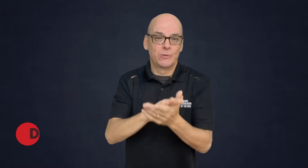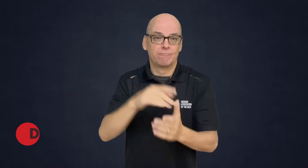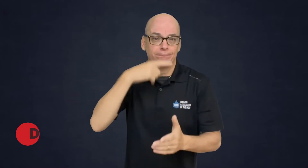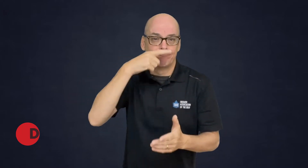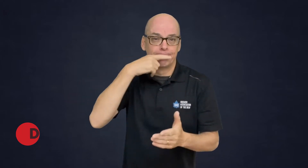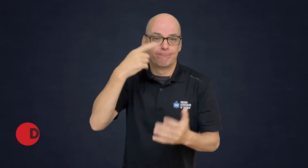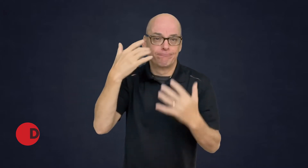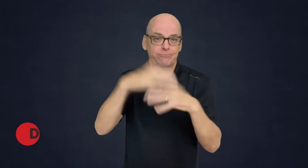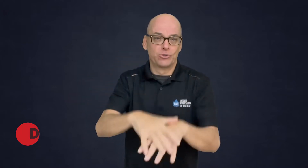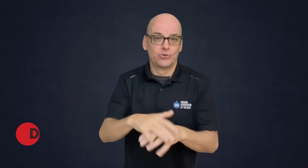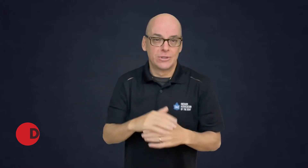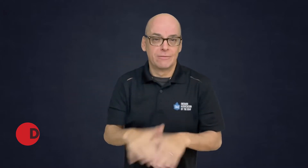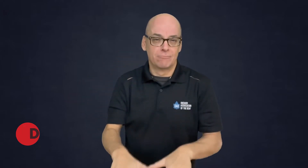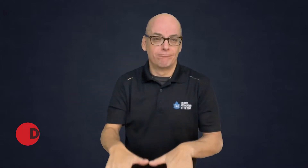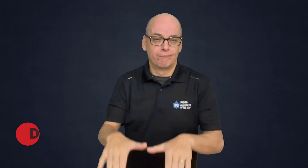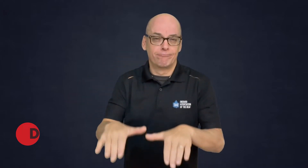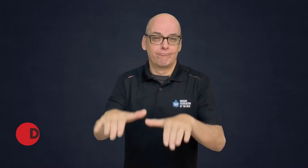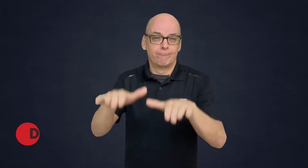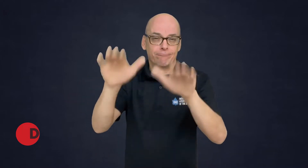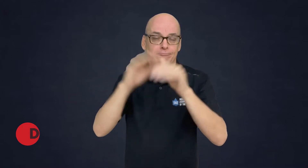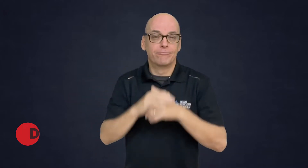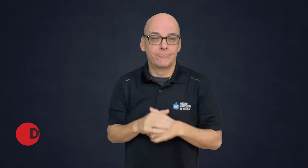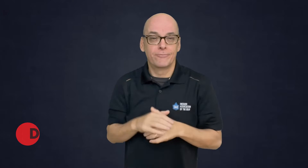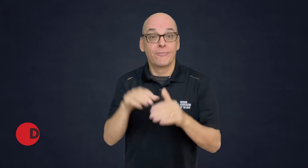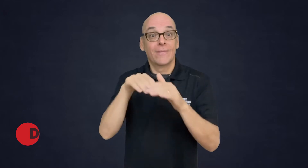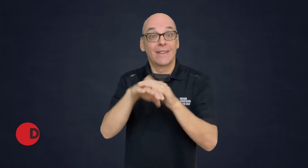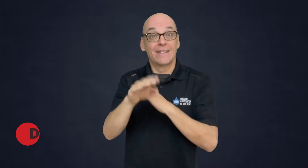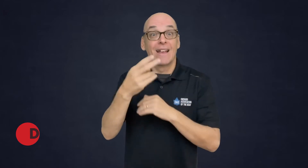hearing schools where they grow up.